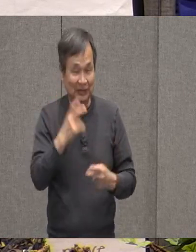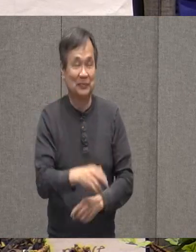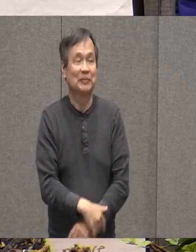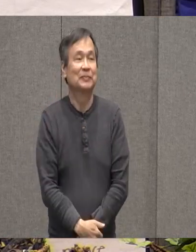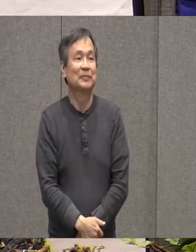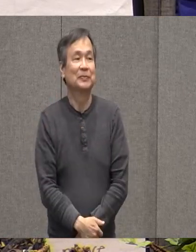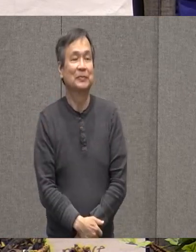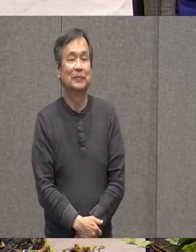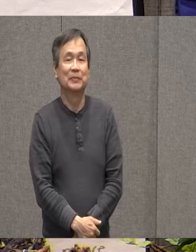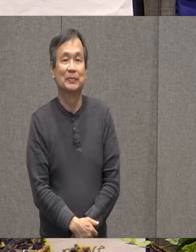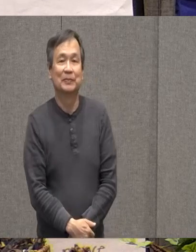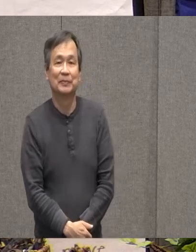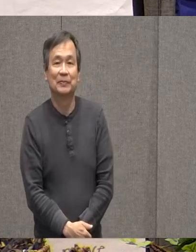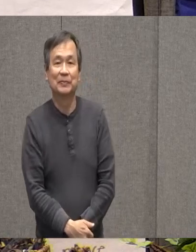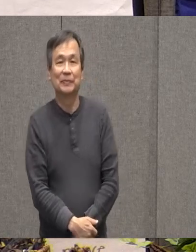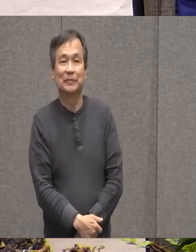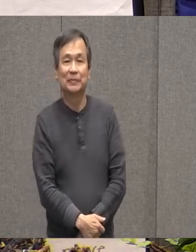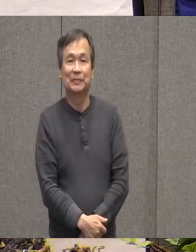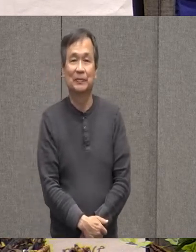He makes this much.